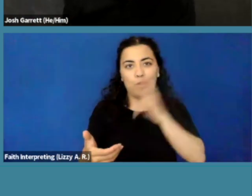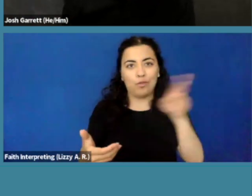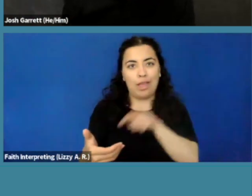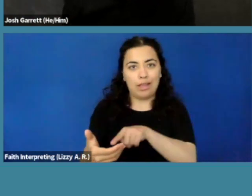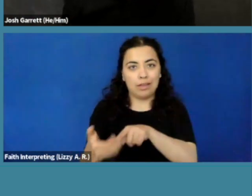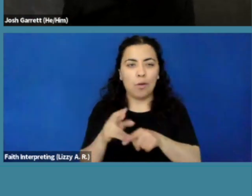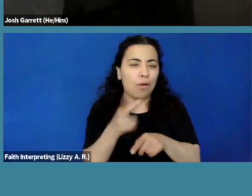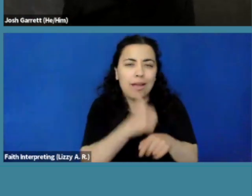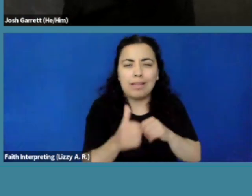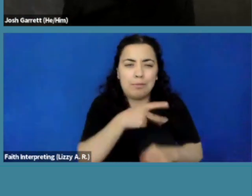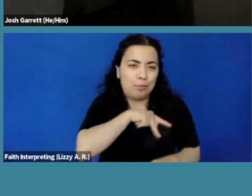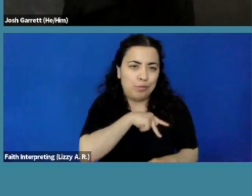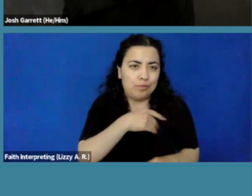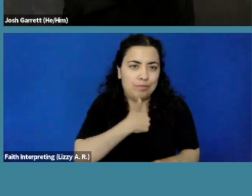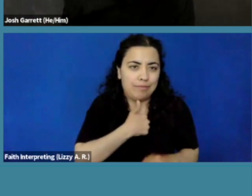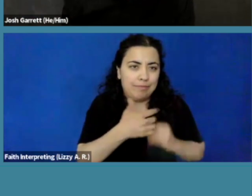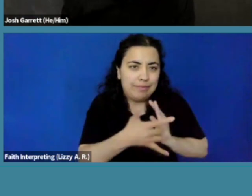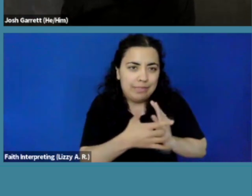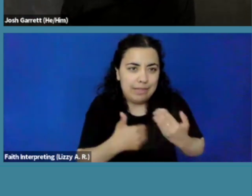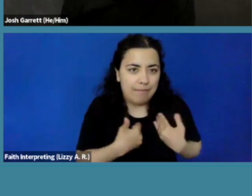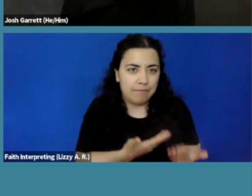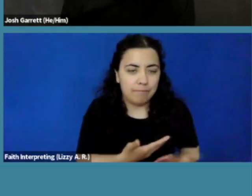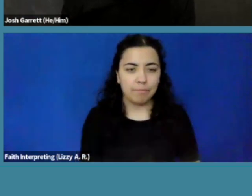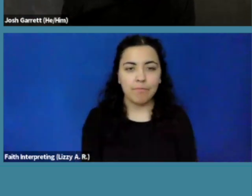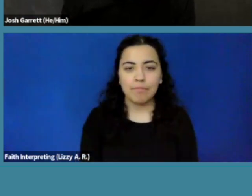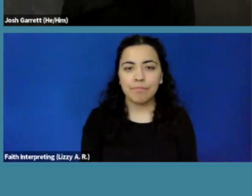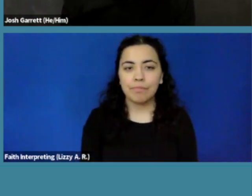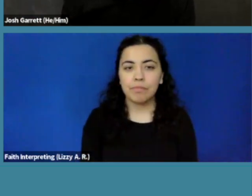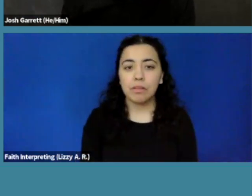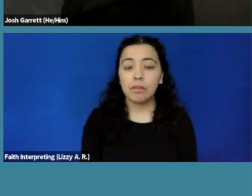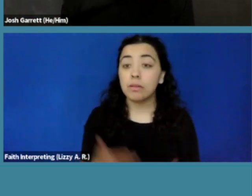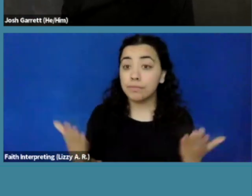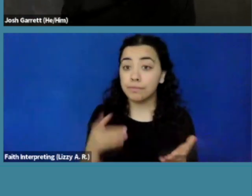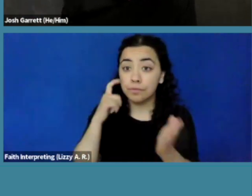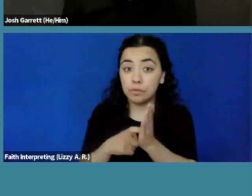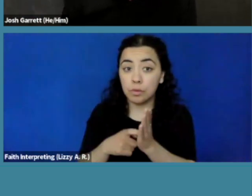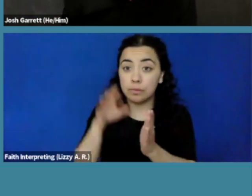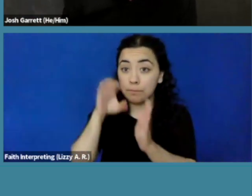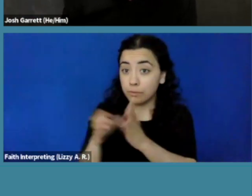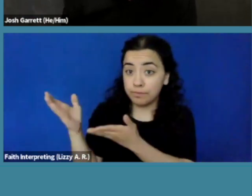Next slide, please. Here you'll see both in this photo, a captioner...